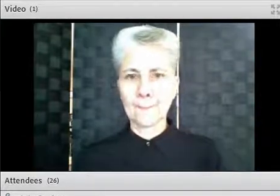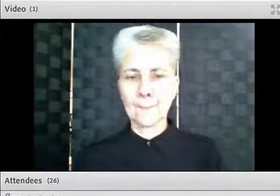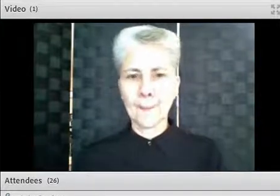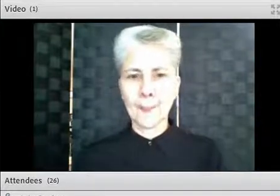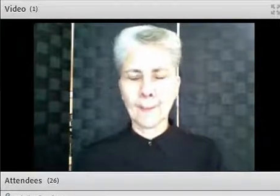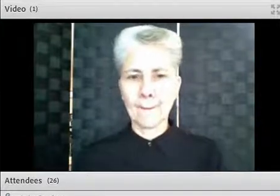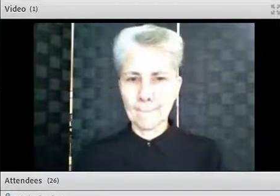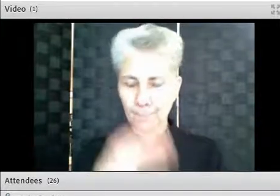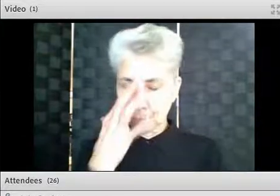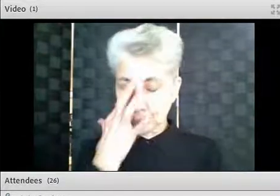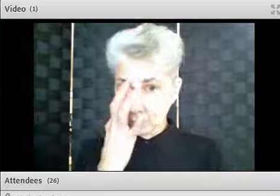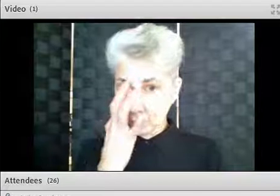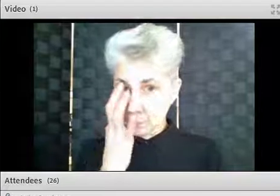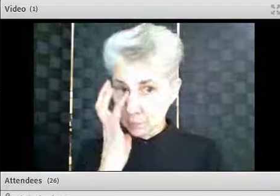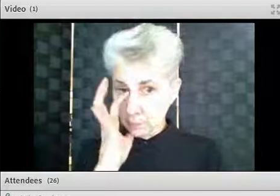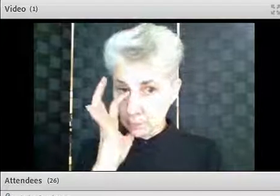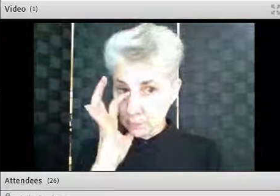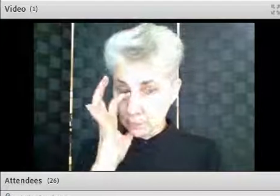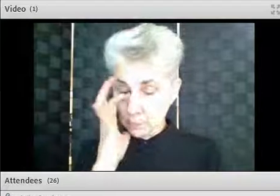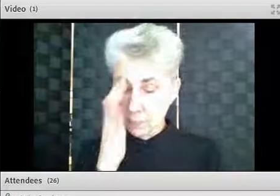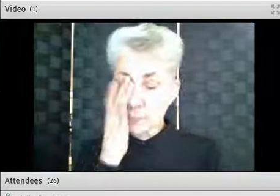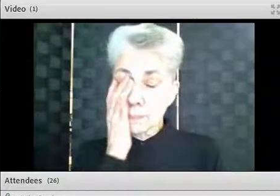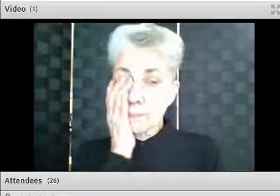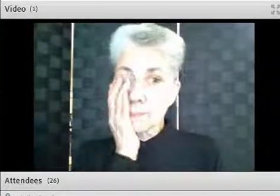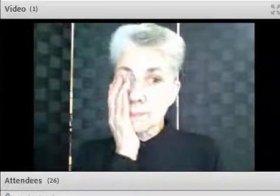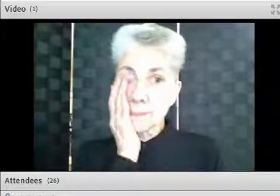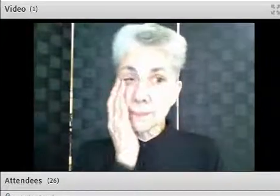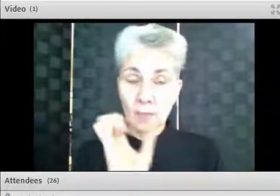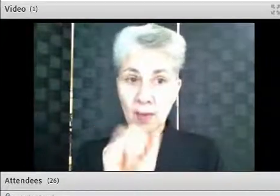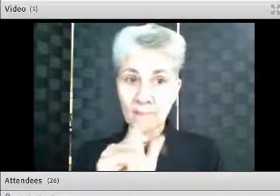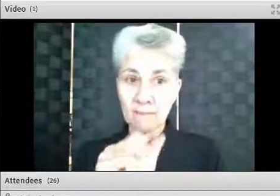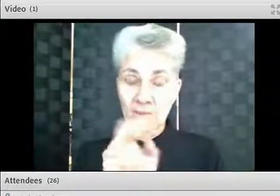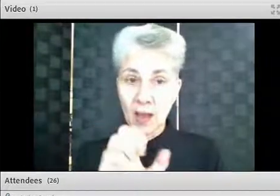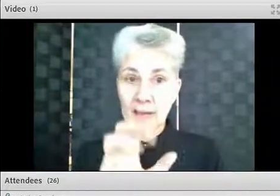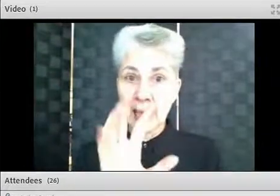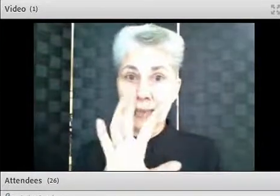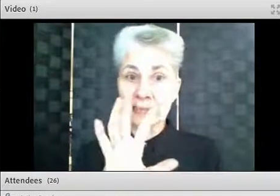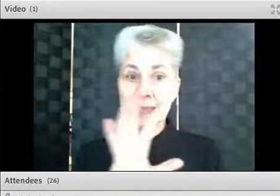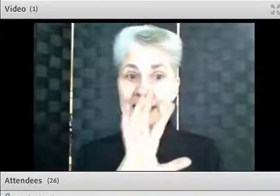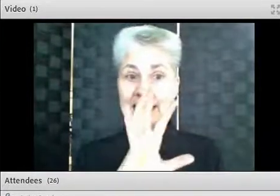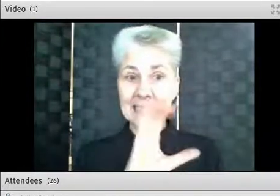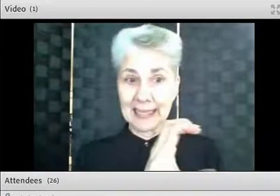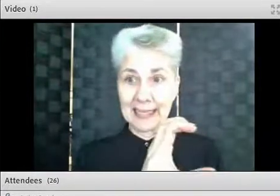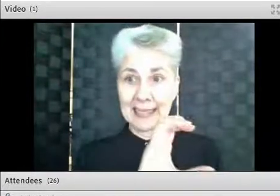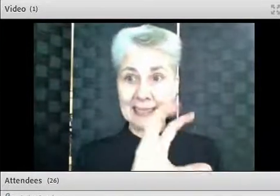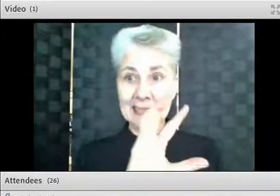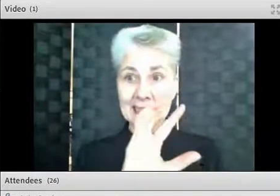Okay, so, Yvonne, you have C66, okay, so Cook.